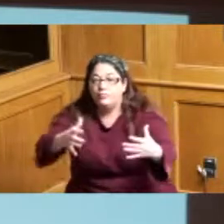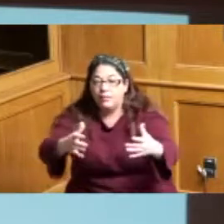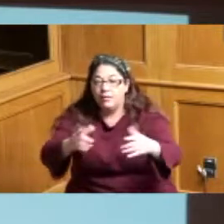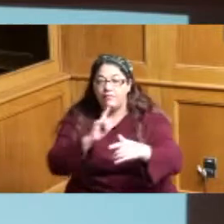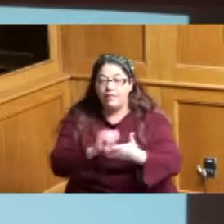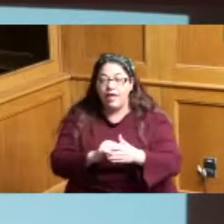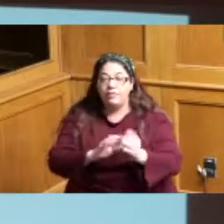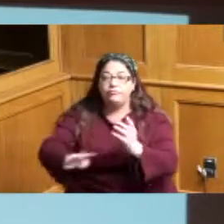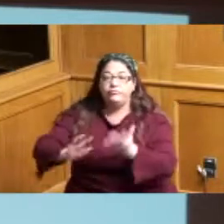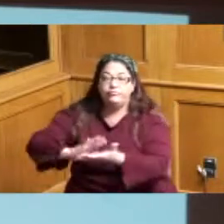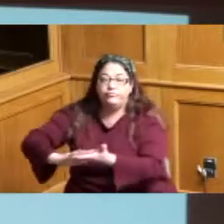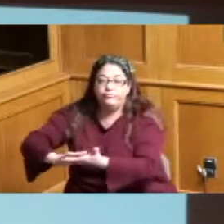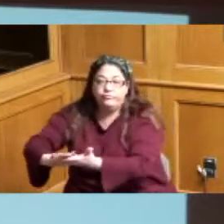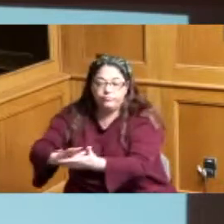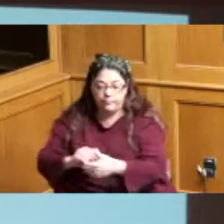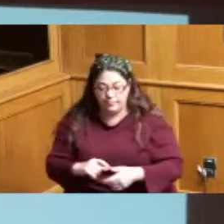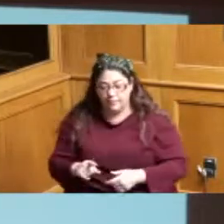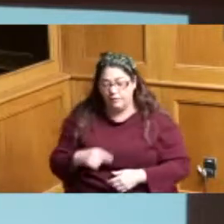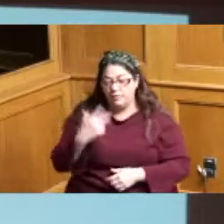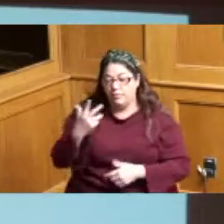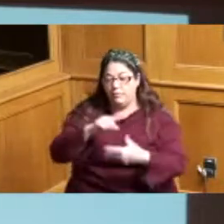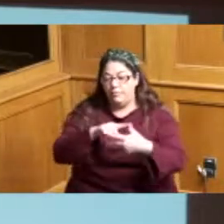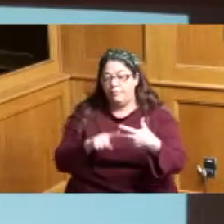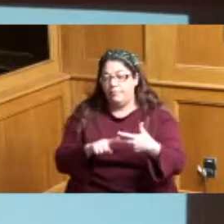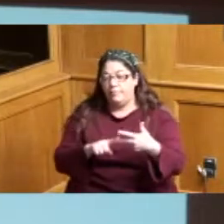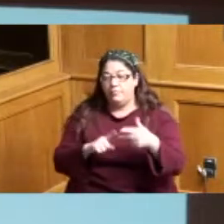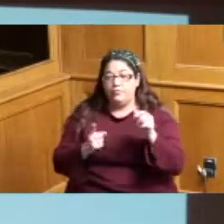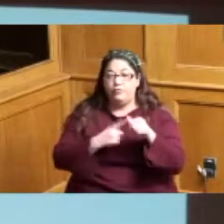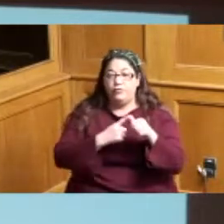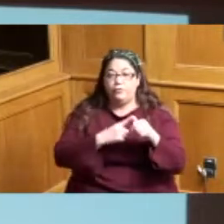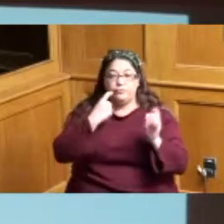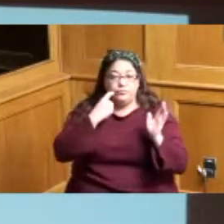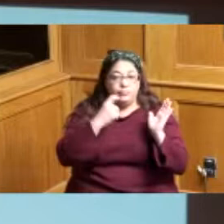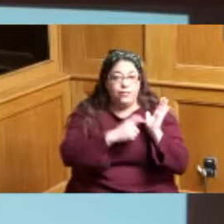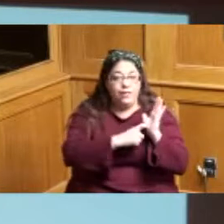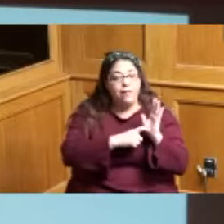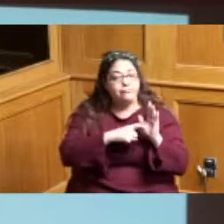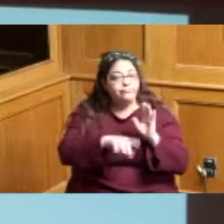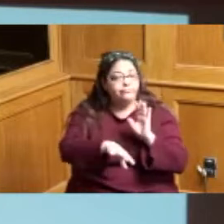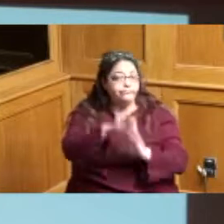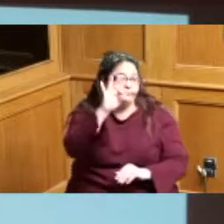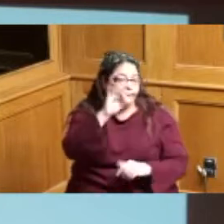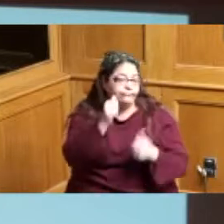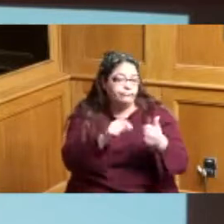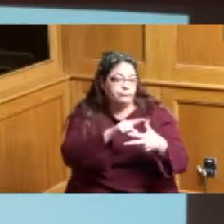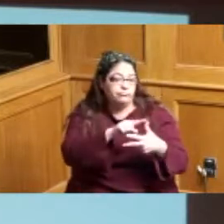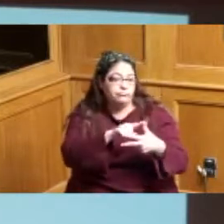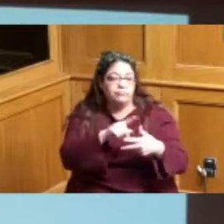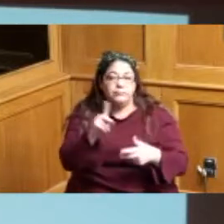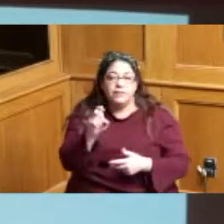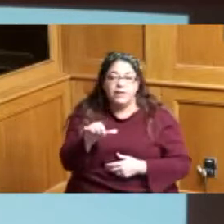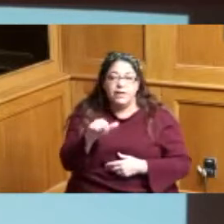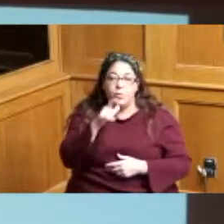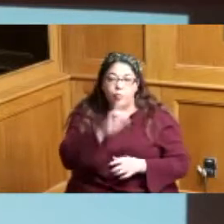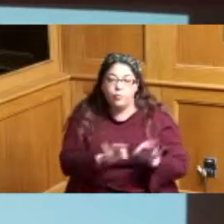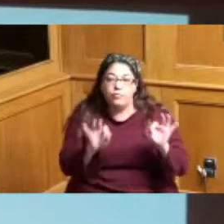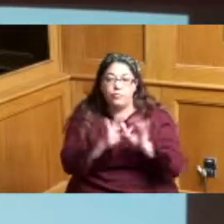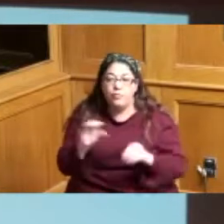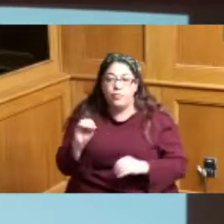in order to do that and the first was recognition of or identifying the key o m cost centers MSD